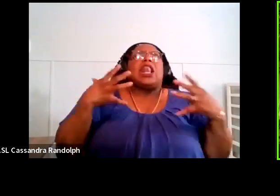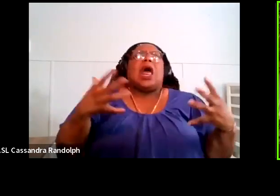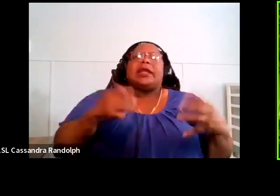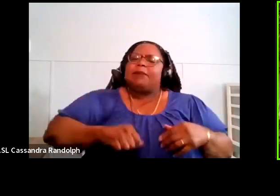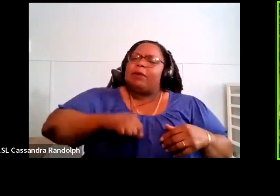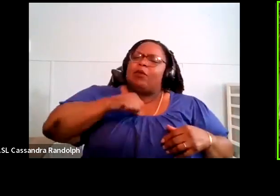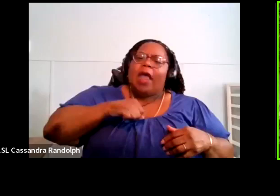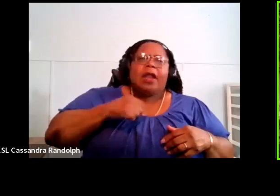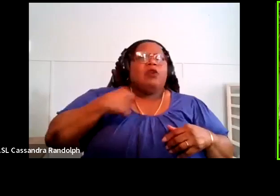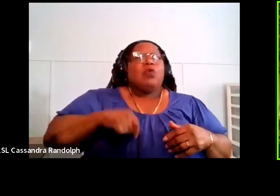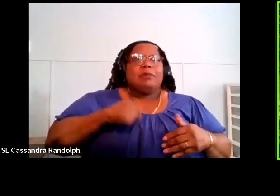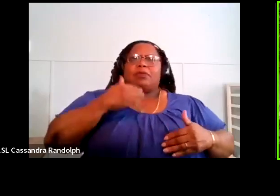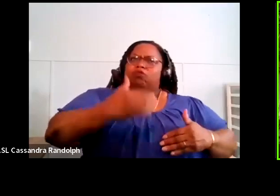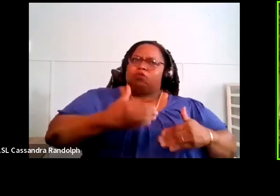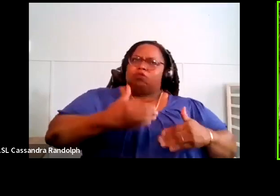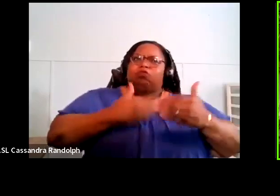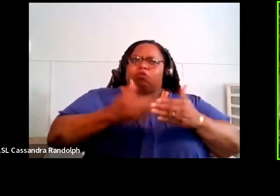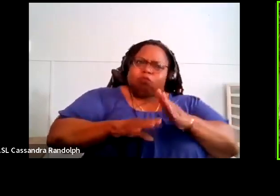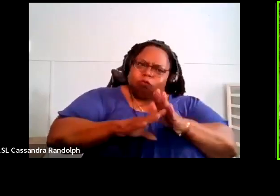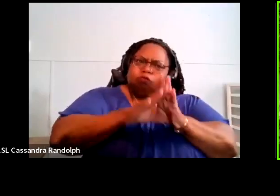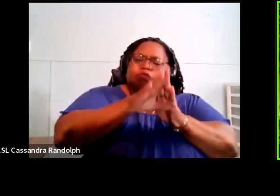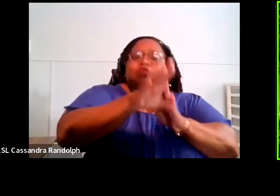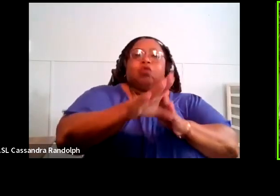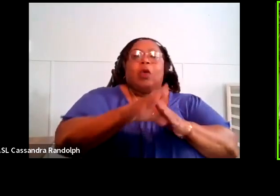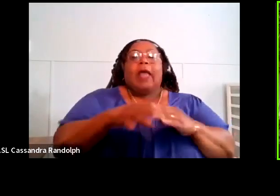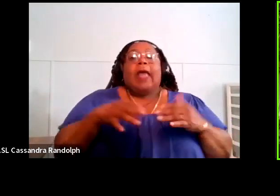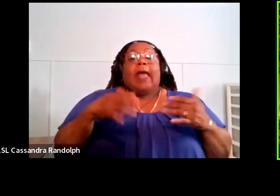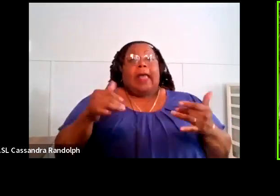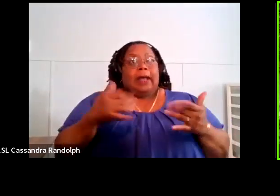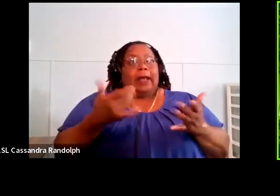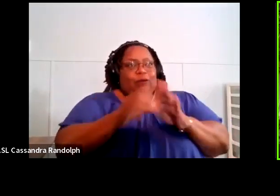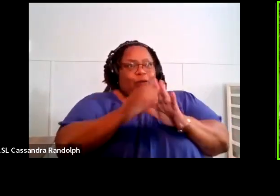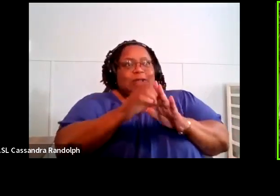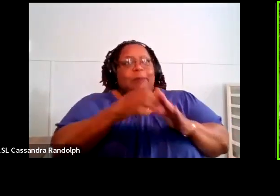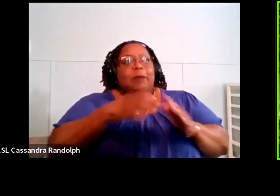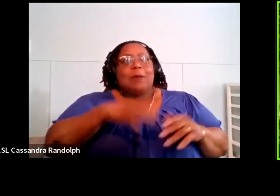crown act done. As we celebrate women's history month we have so much to be